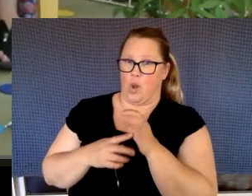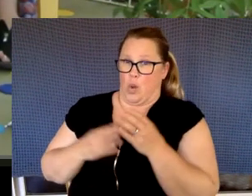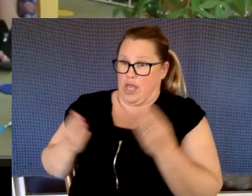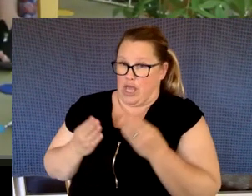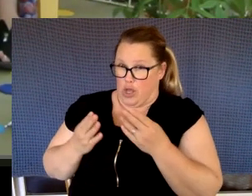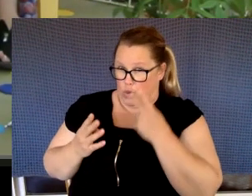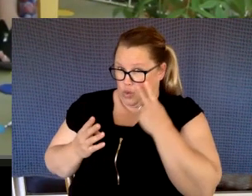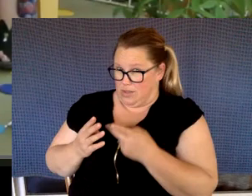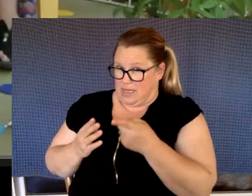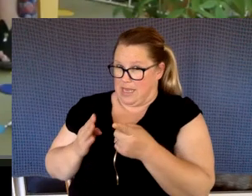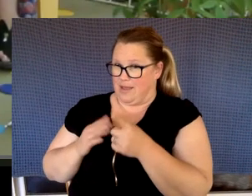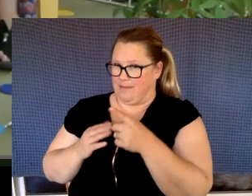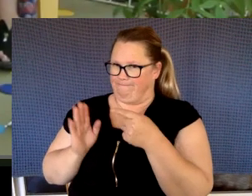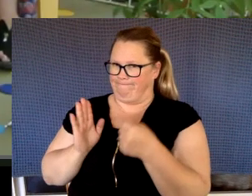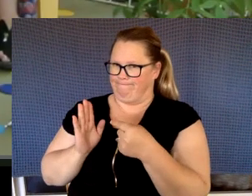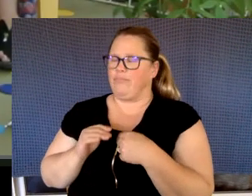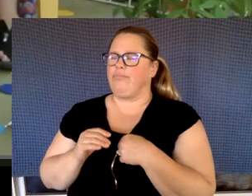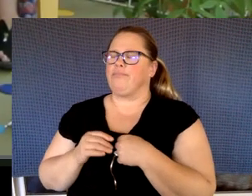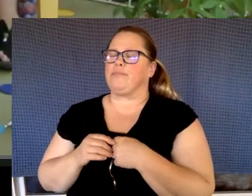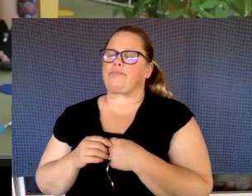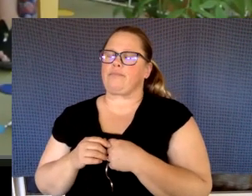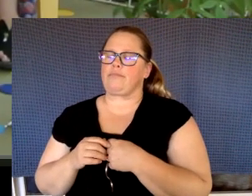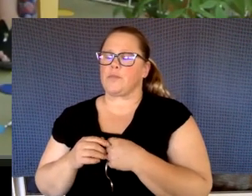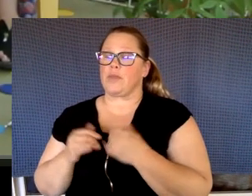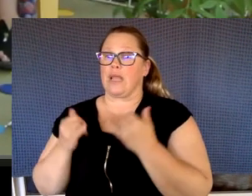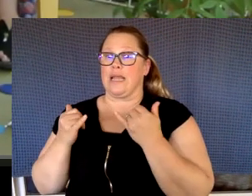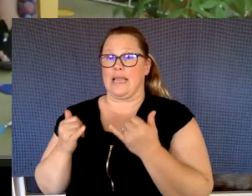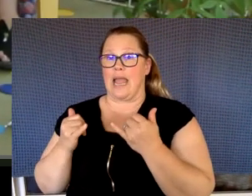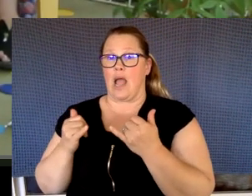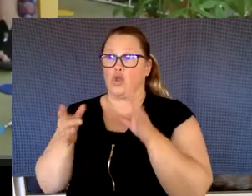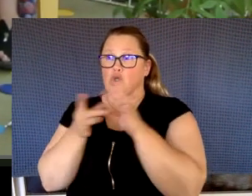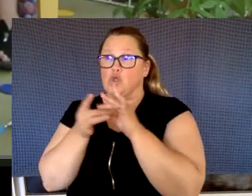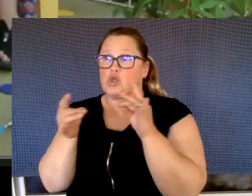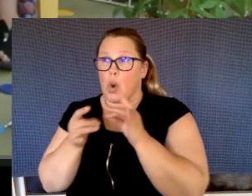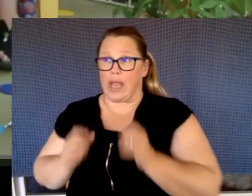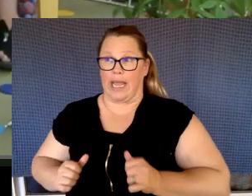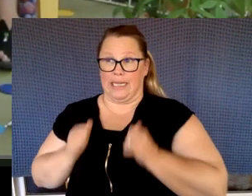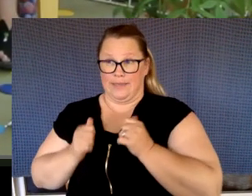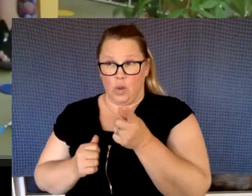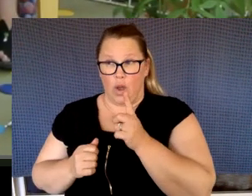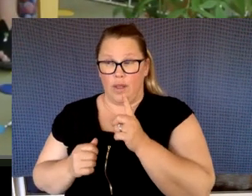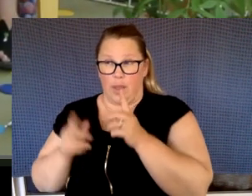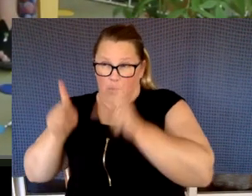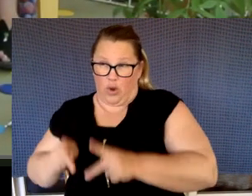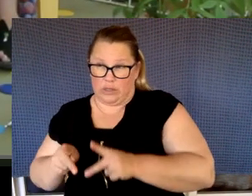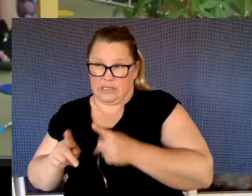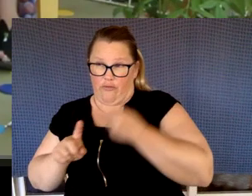Right here on the map now. our person in this story lives across